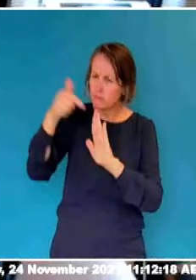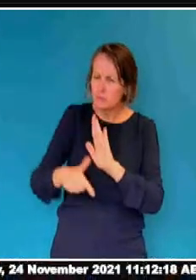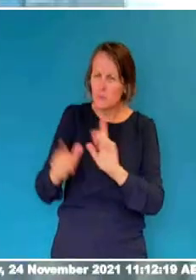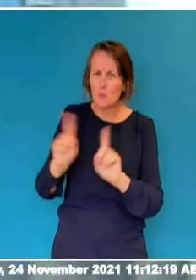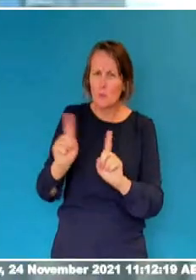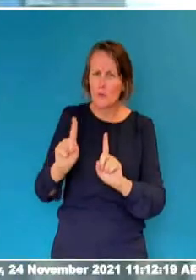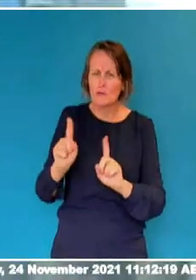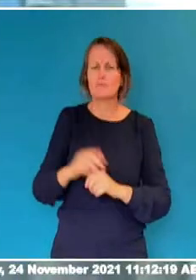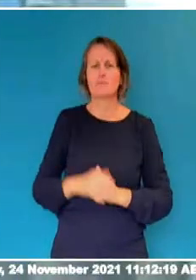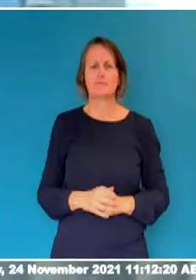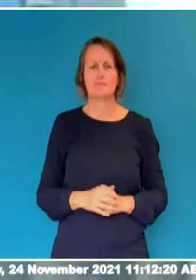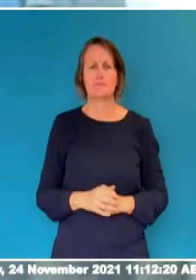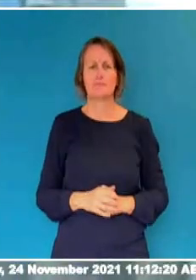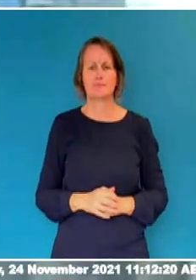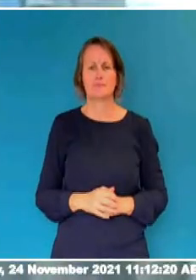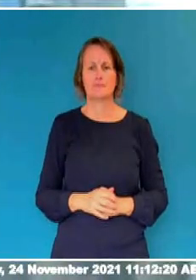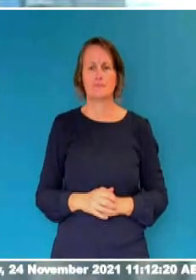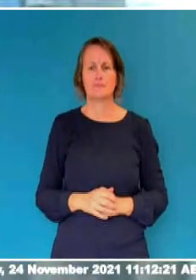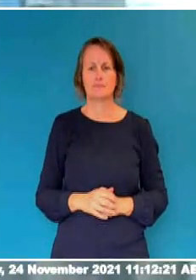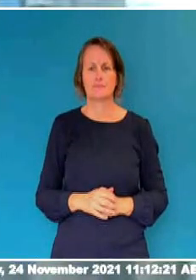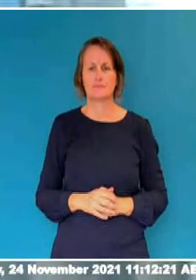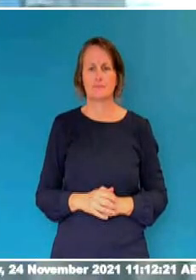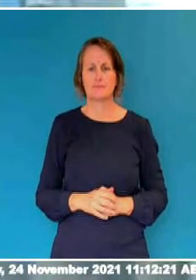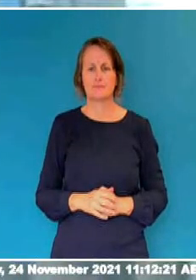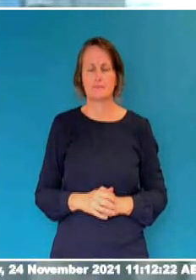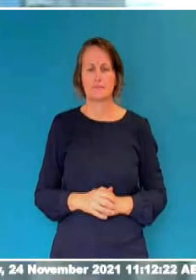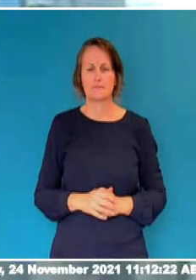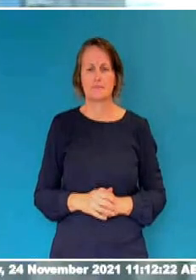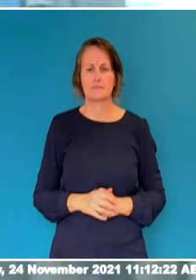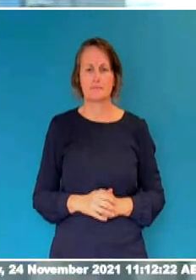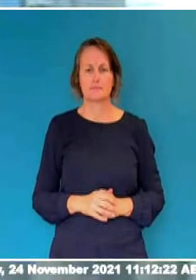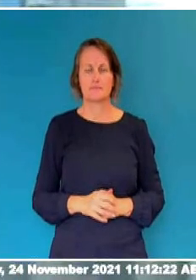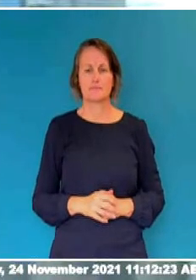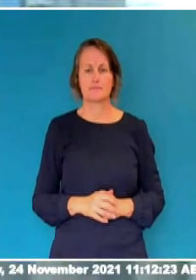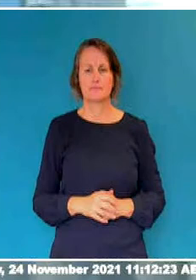reasonable adjustments for people with disability. Thank you.